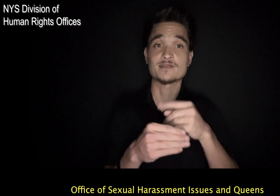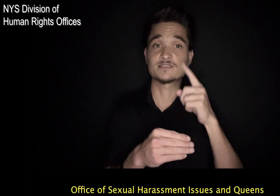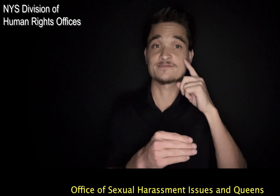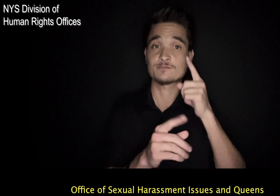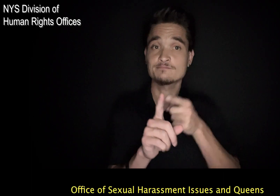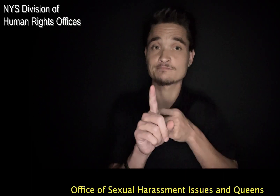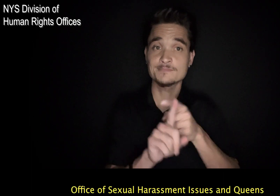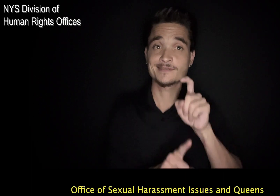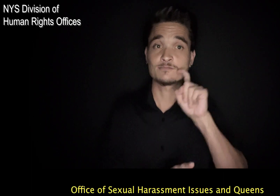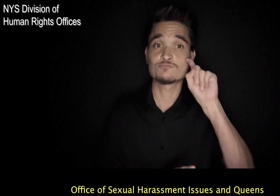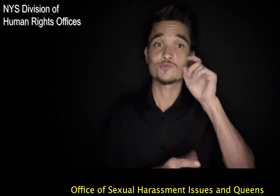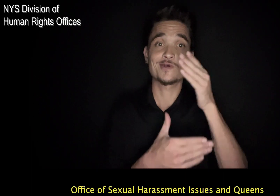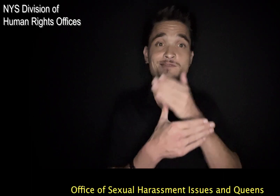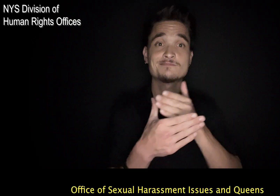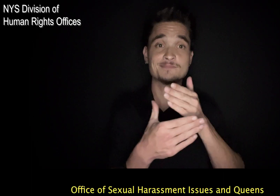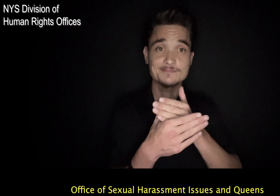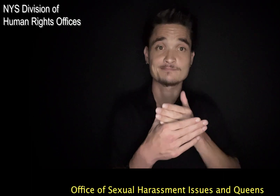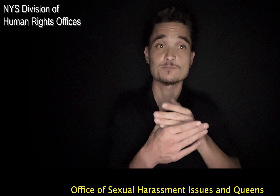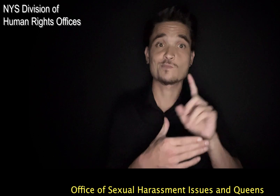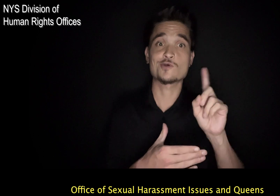Office of Sexual Harassment Issues and Queens